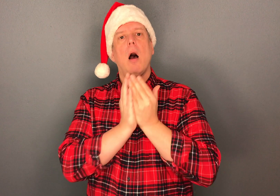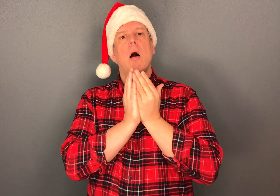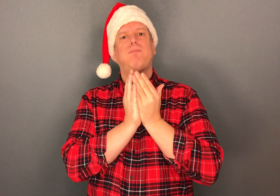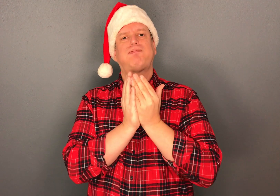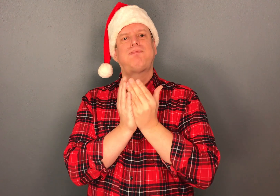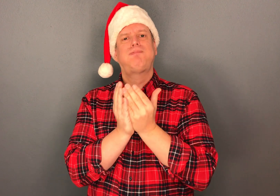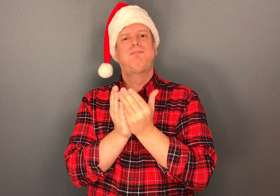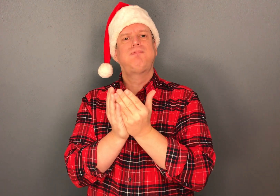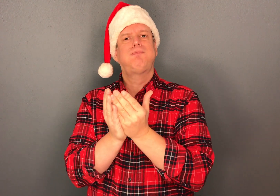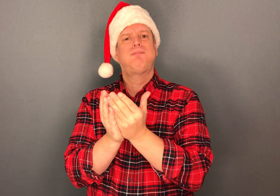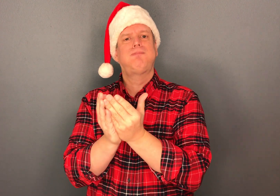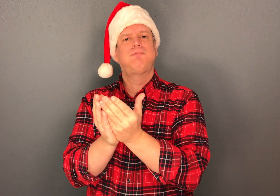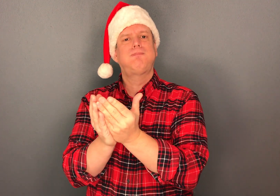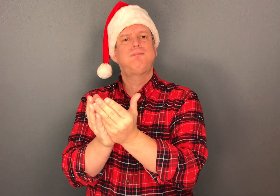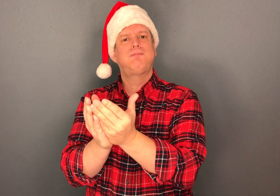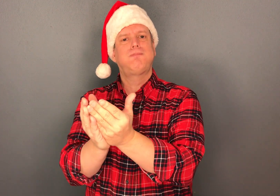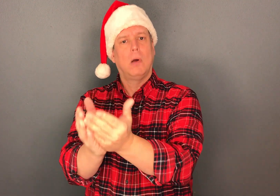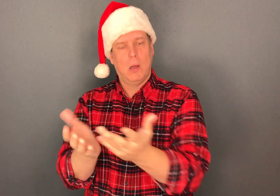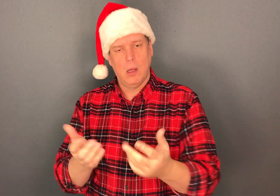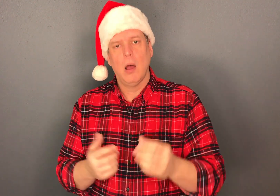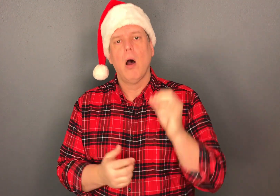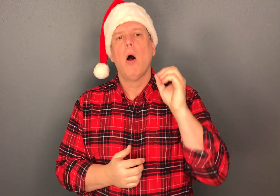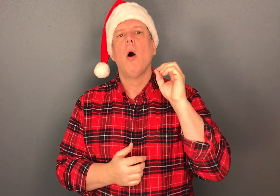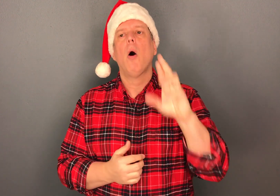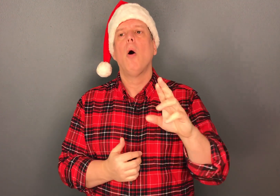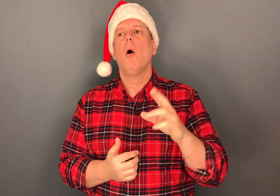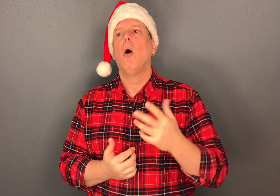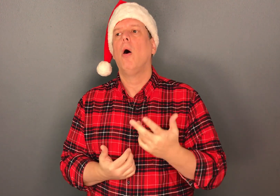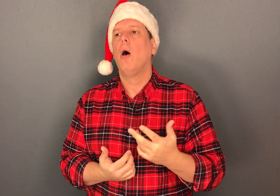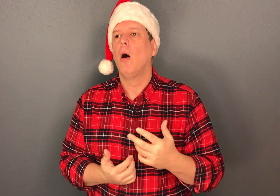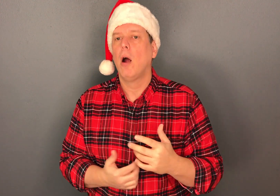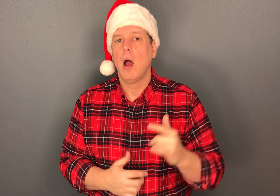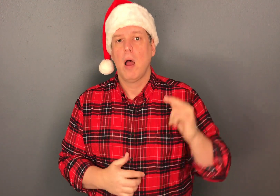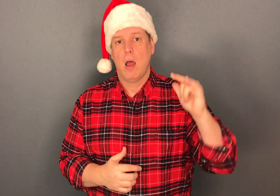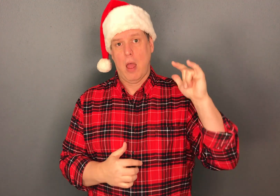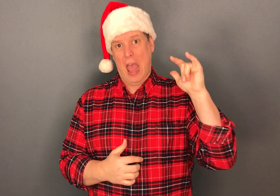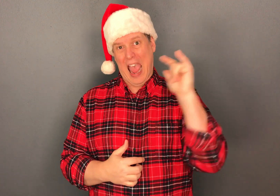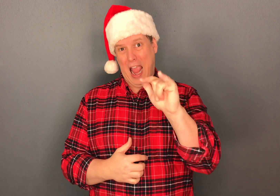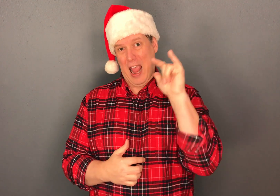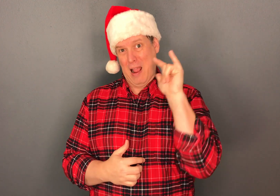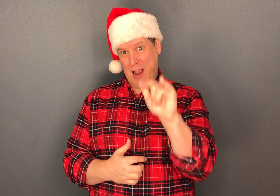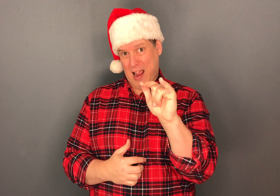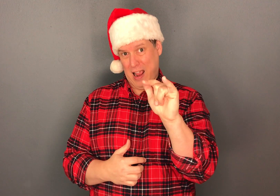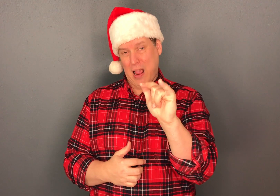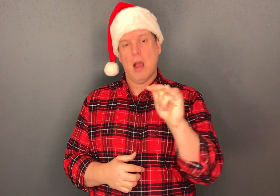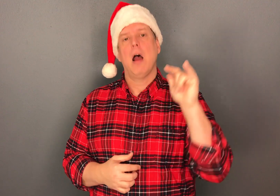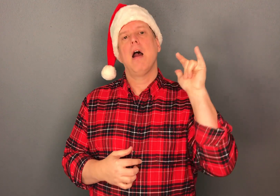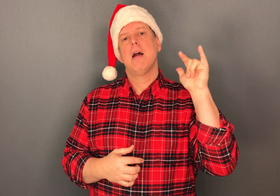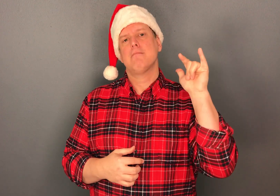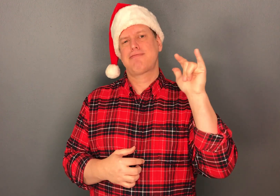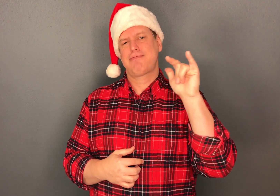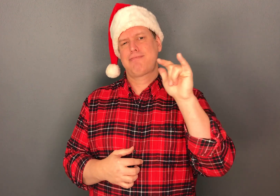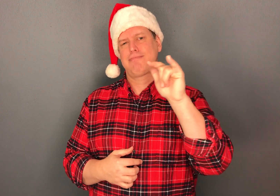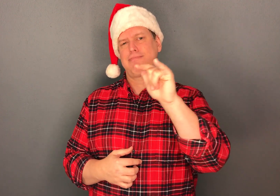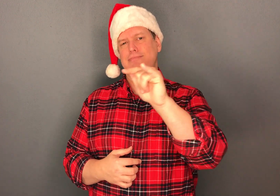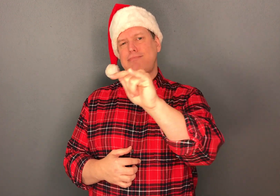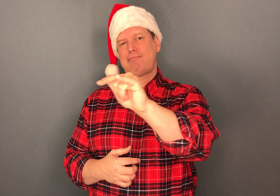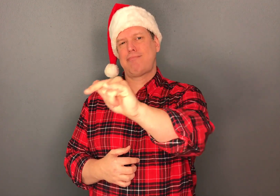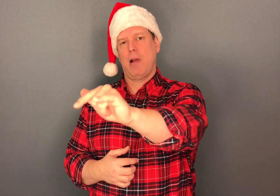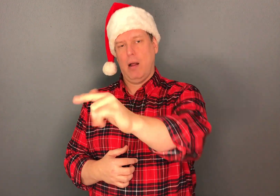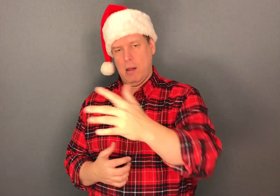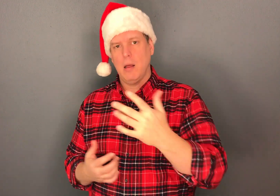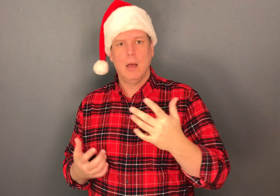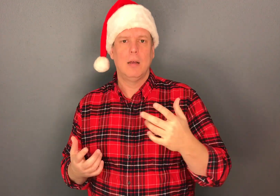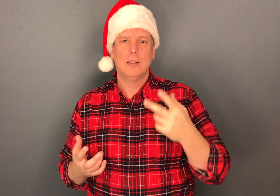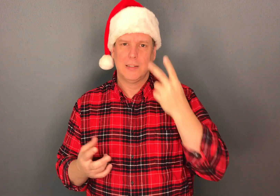then to go by boat as the verb or airplane as a noun and to fly as the